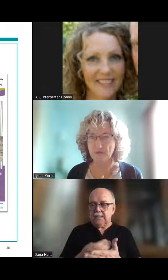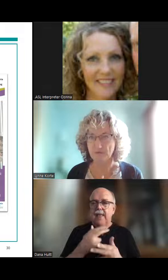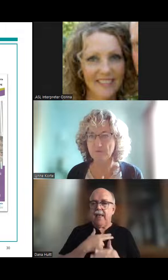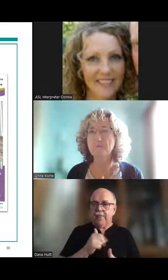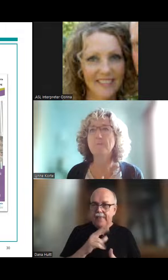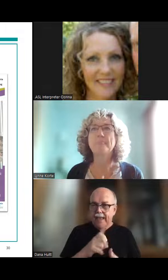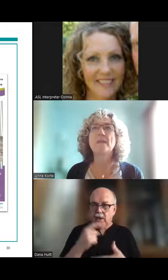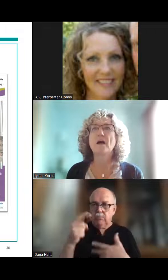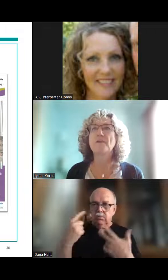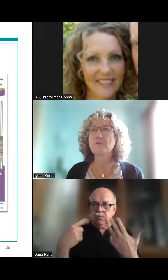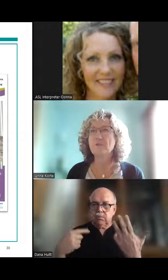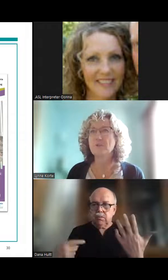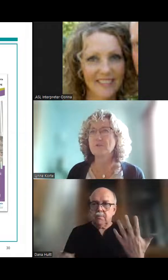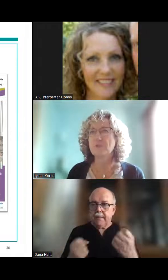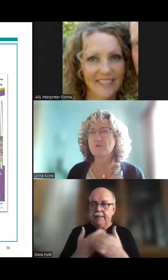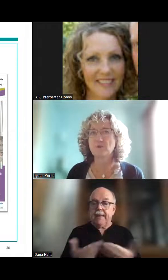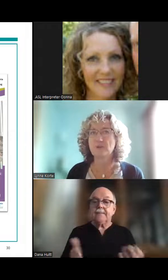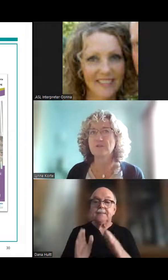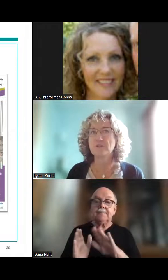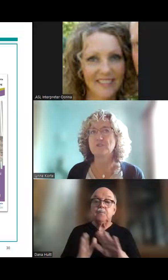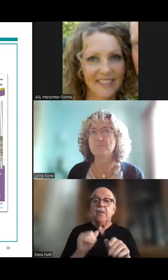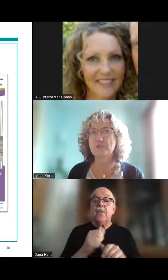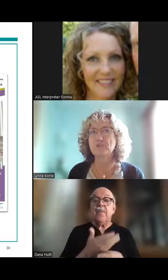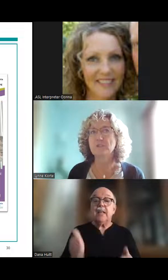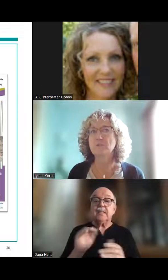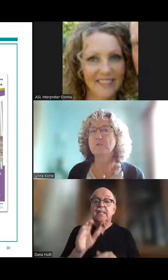Q&A. And I'm going to go ahead and stop the screen share so that